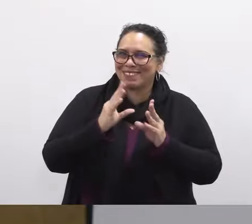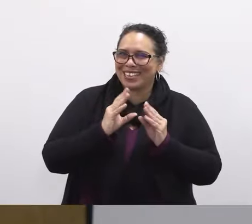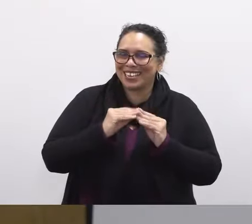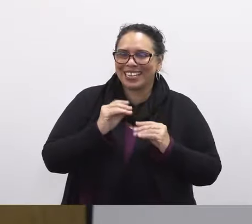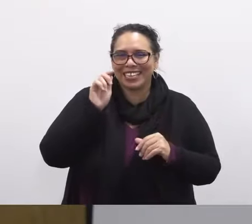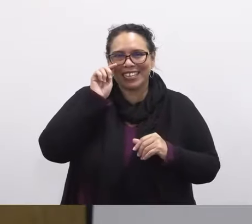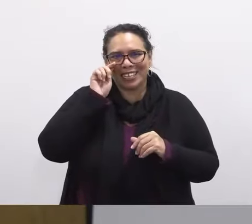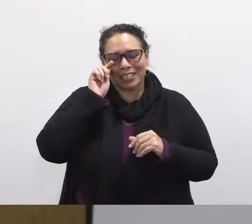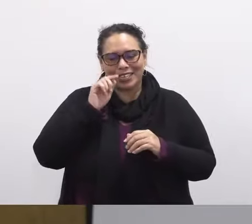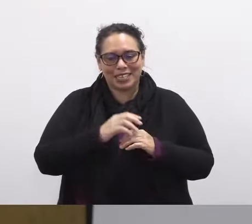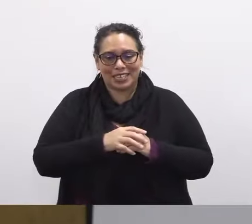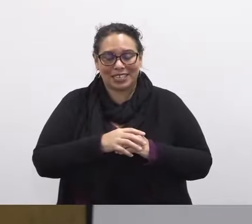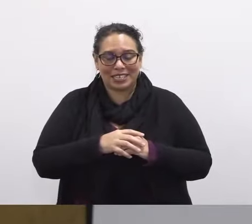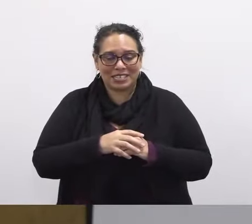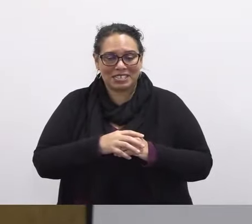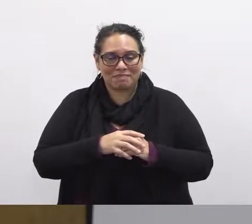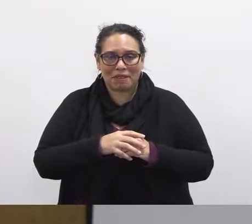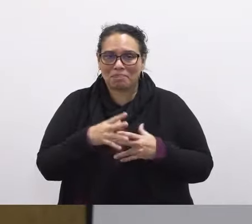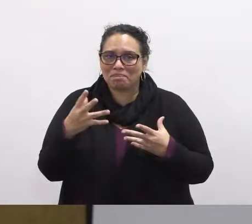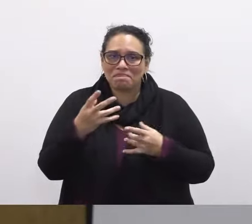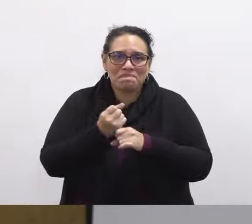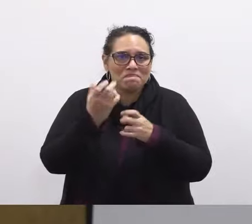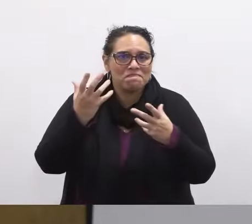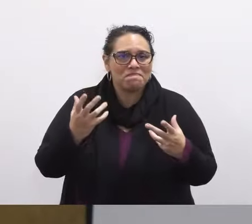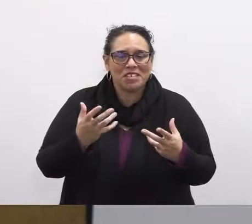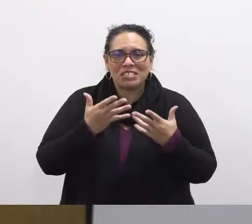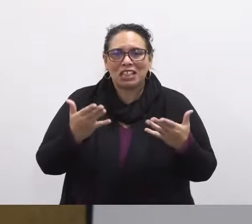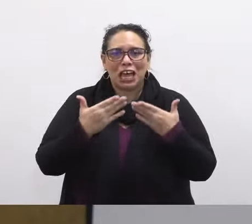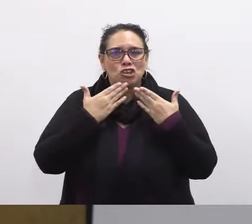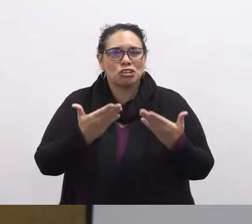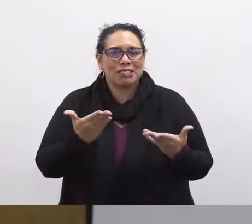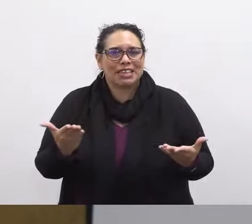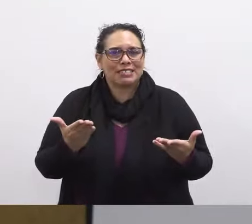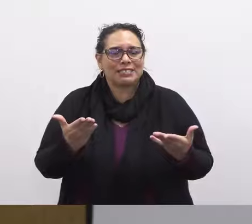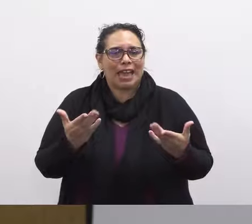But all things considered, a lot of good things going on this month.